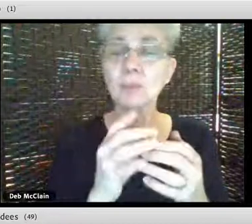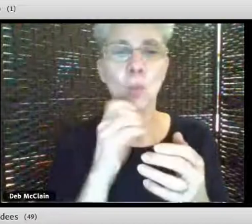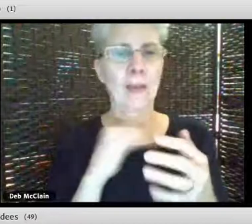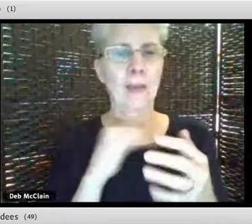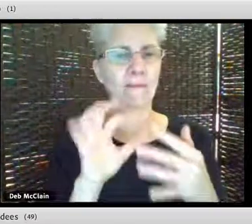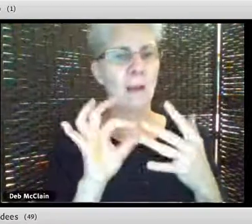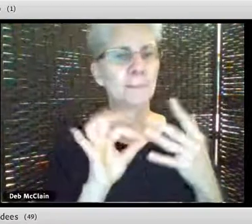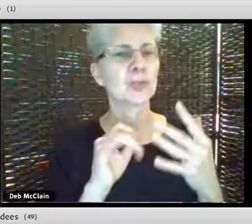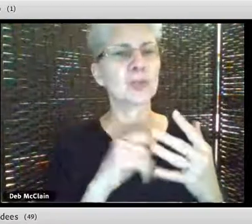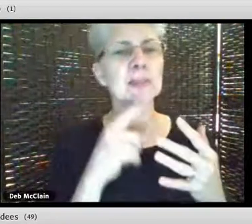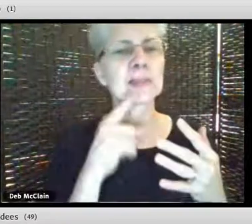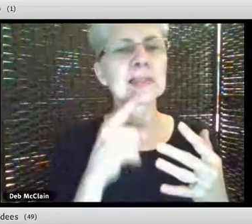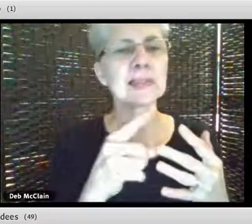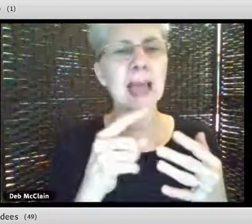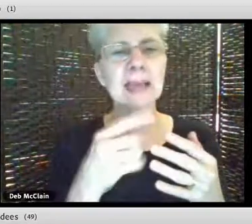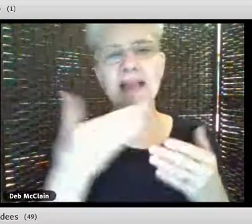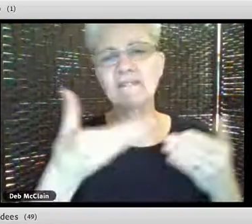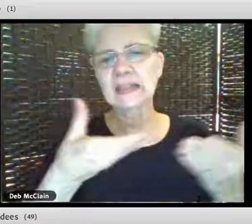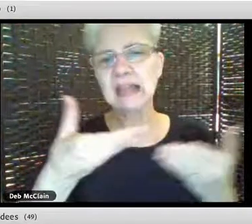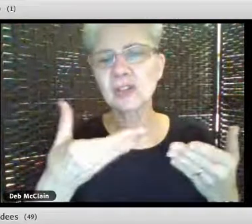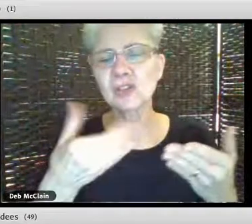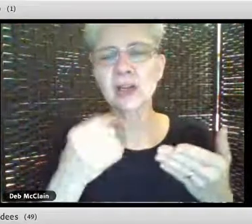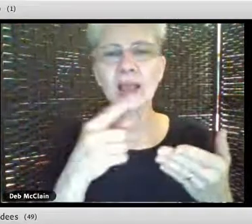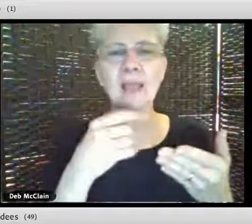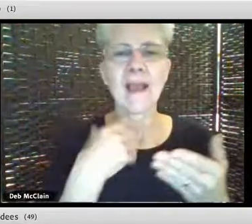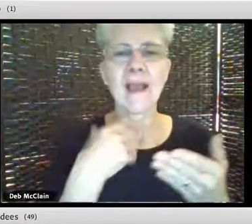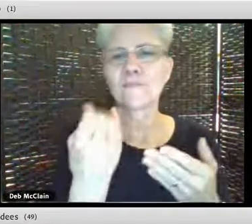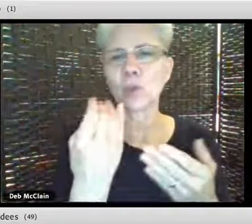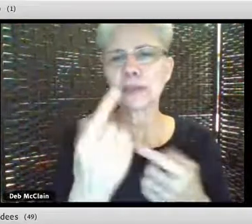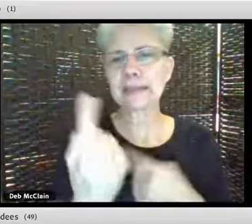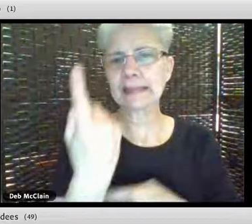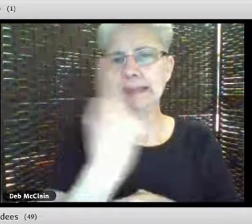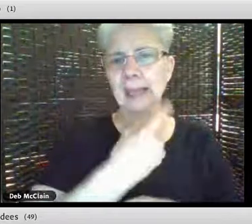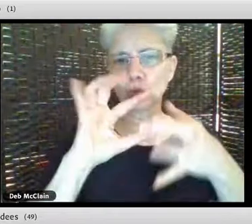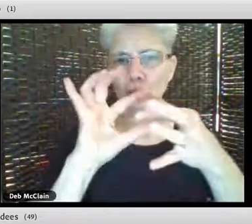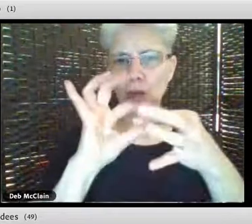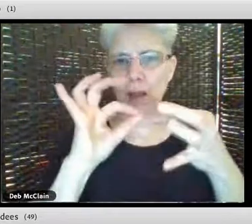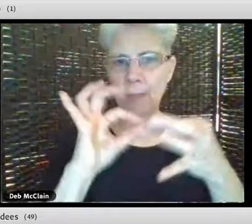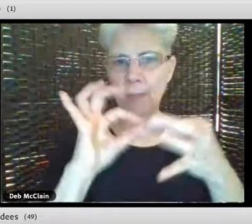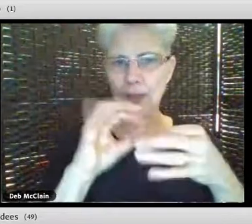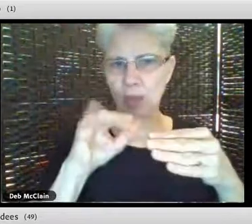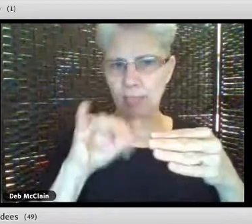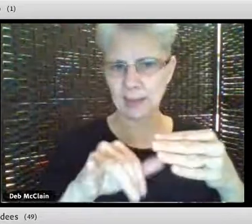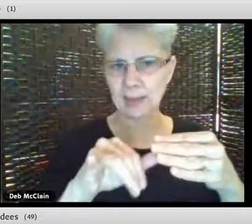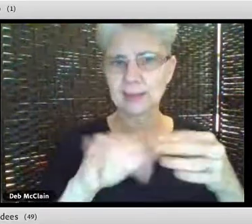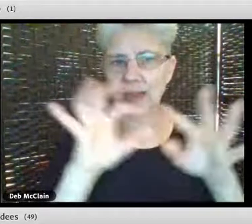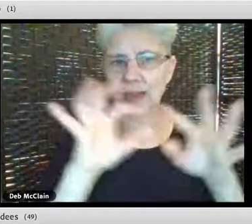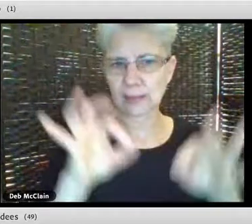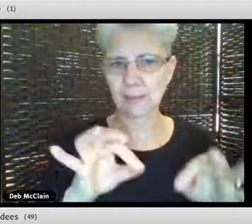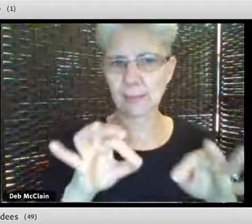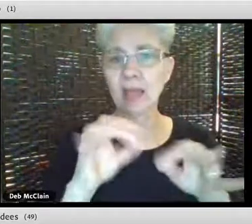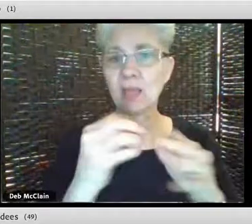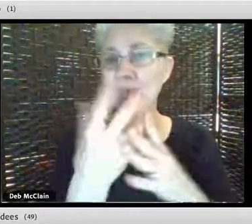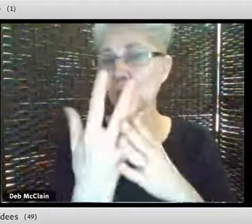You can say send an invitation, and they have 14 days to comment on this document, and it goes away, or you can say,